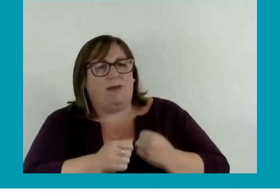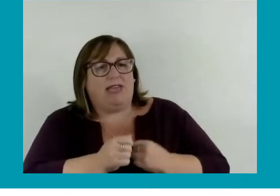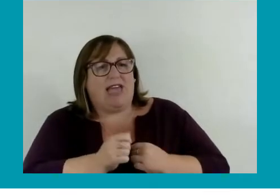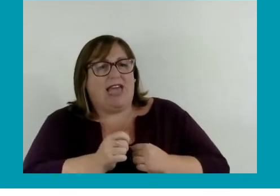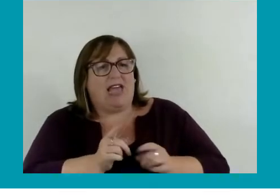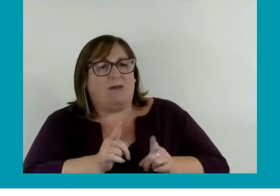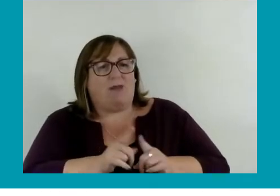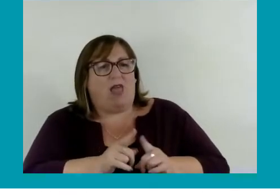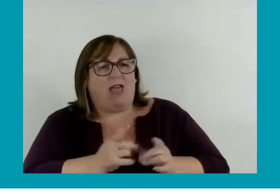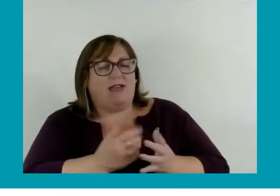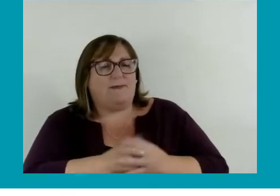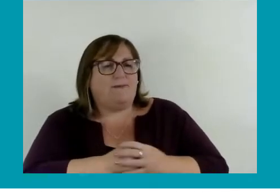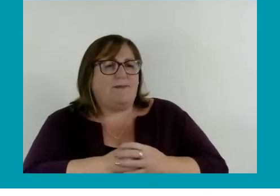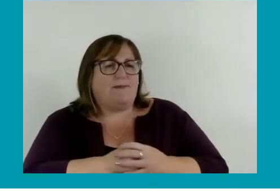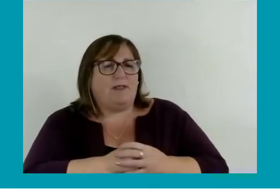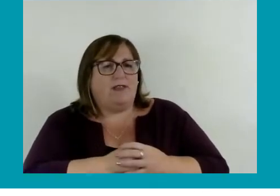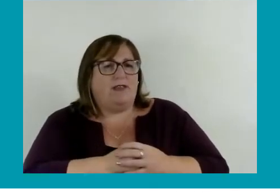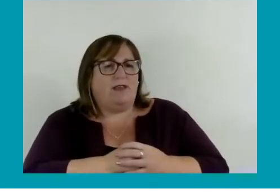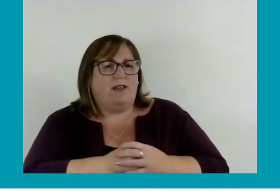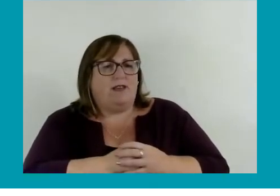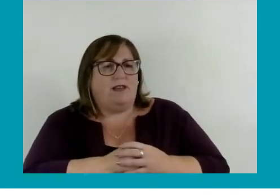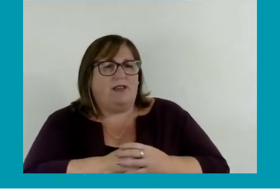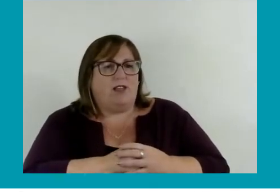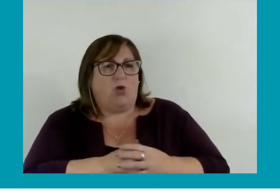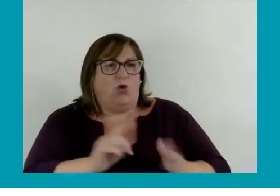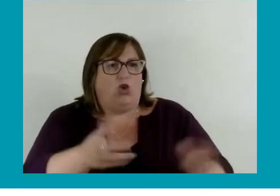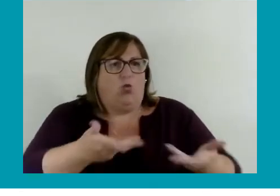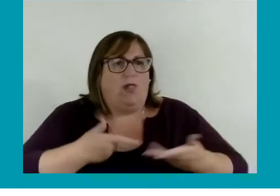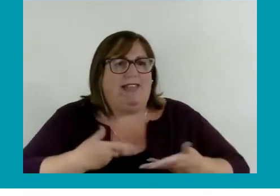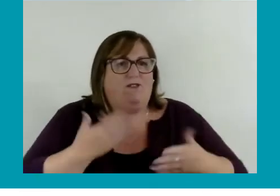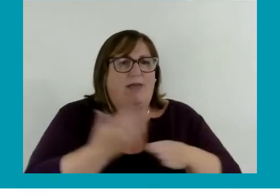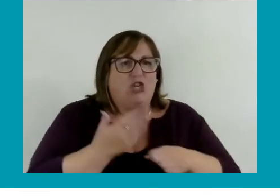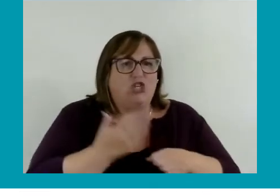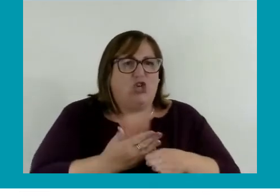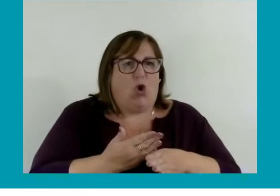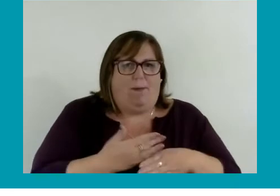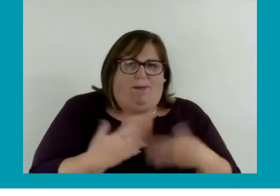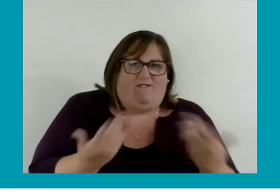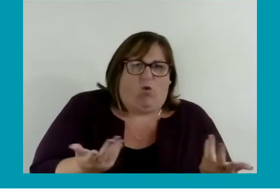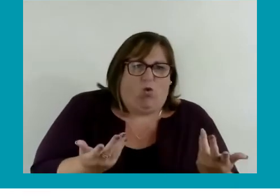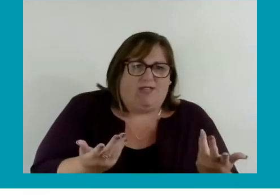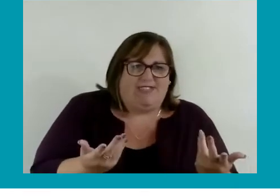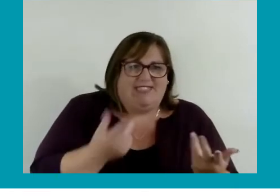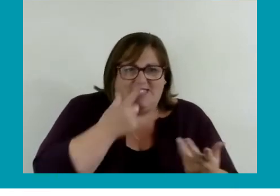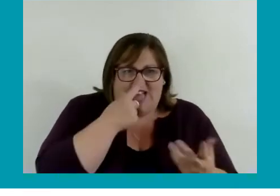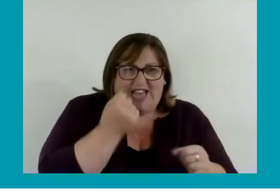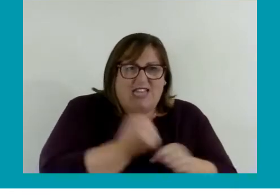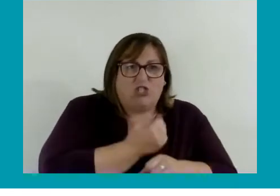it's obvious you're gonna hire me duh i wouldn't be here if you weren't um can you meet my needs